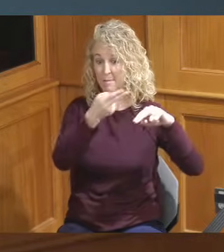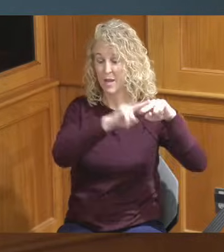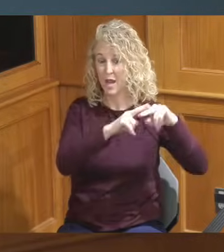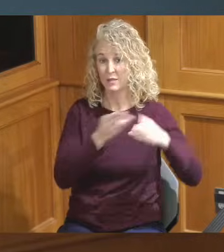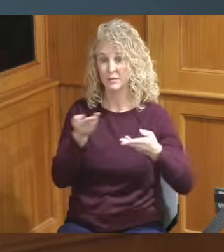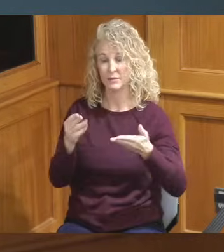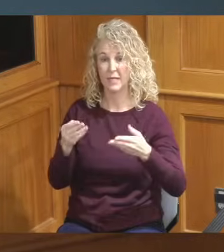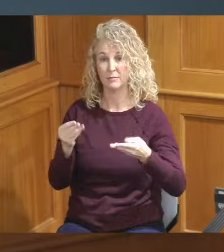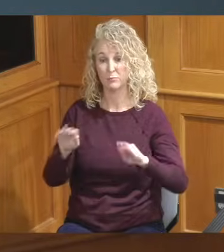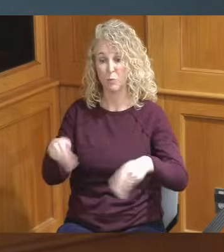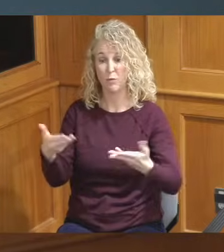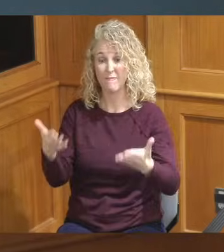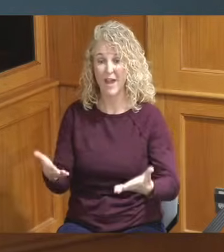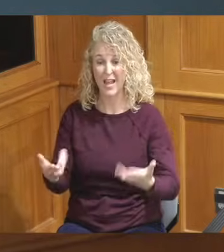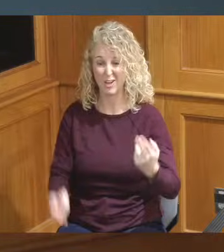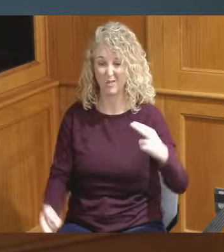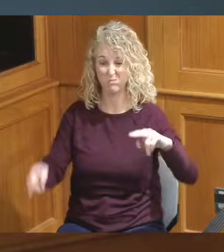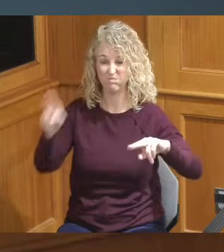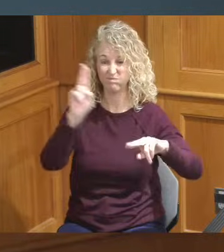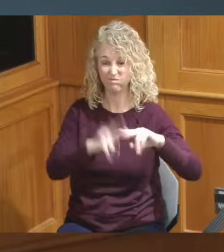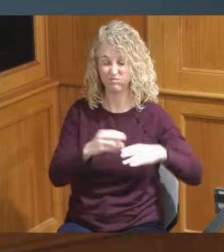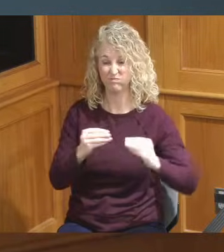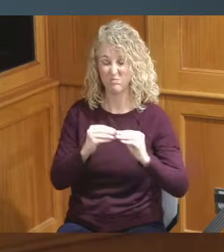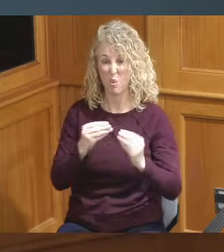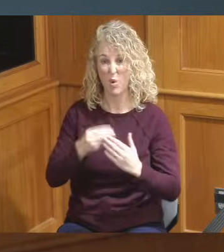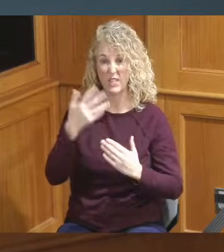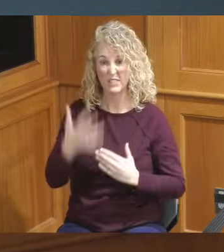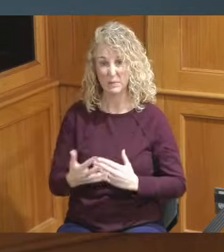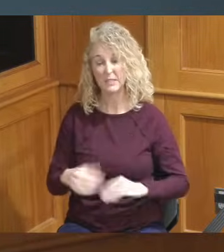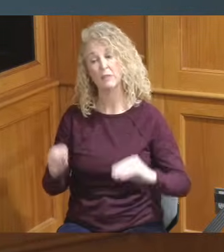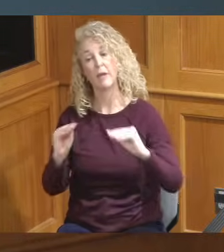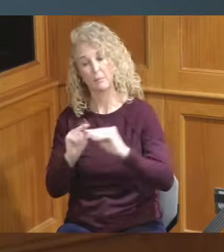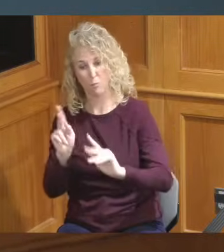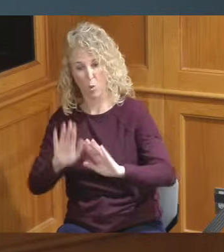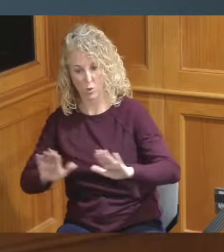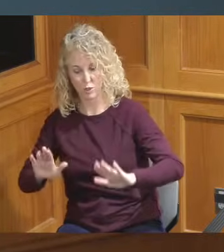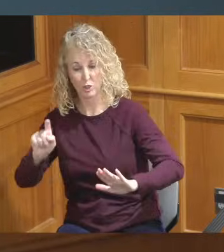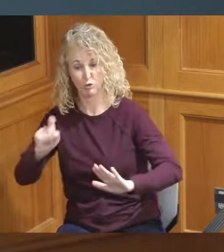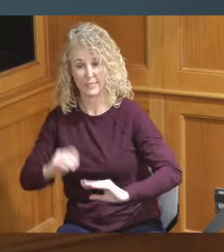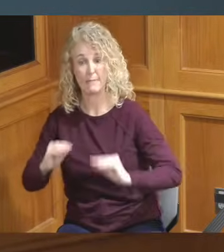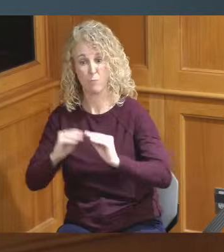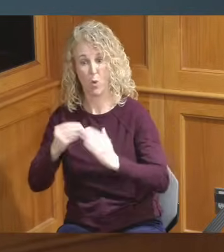raising their cost and that more children are involved that need services. So, this